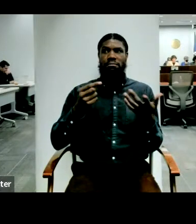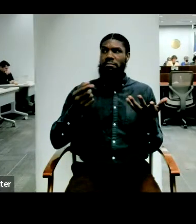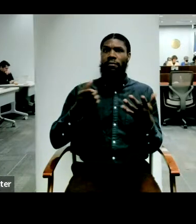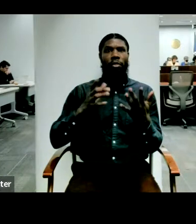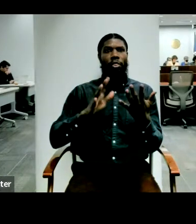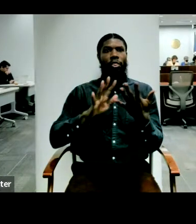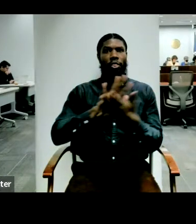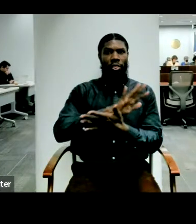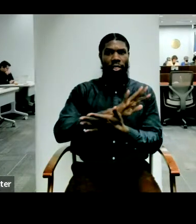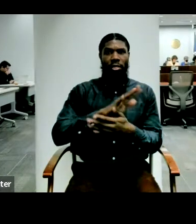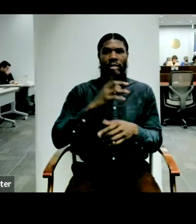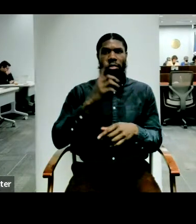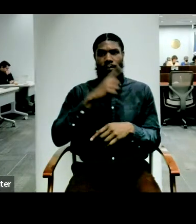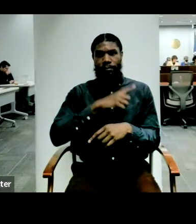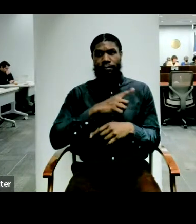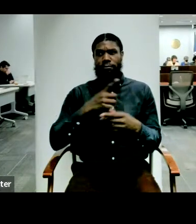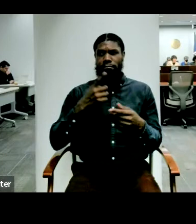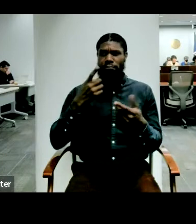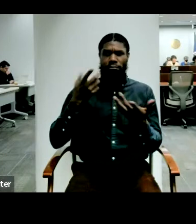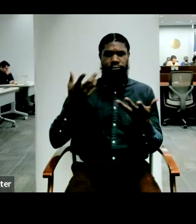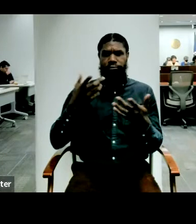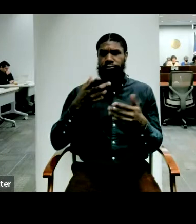Can you talk about that tension if you see the tension there.